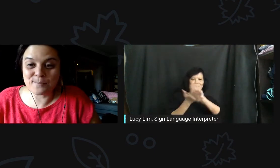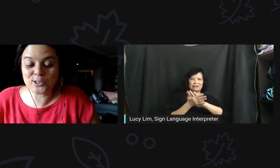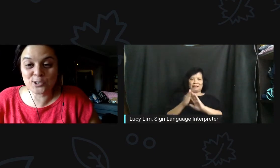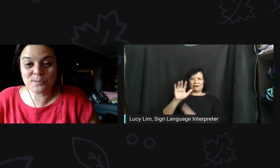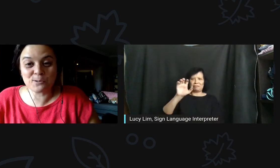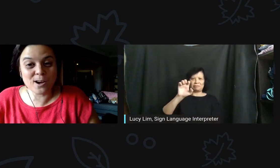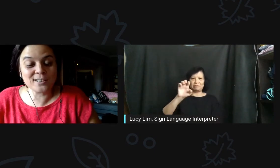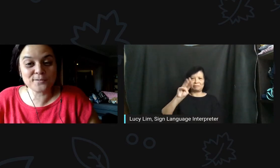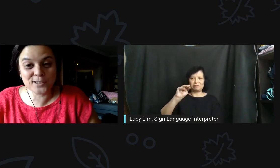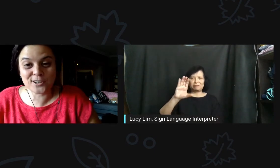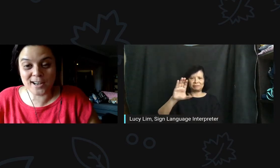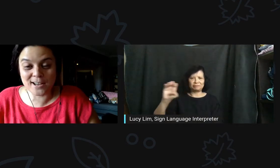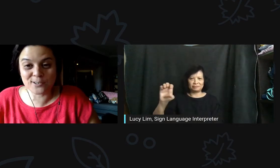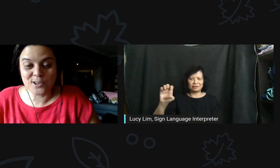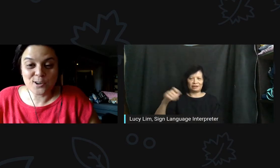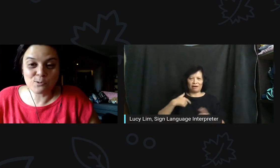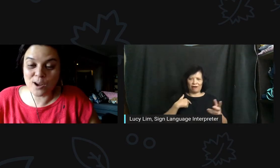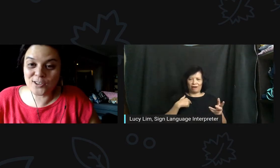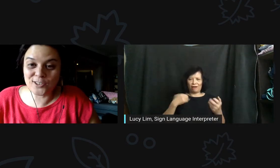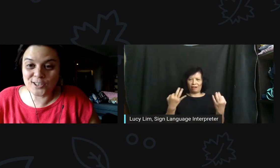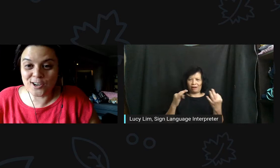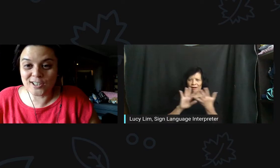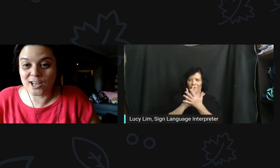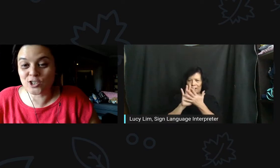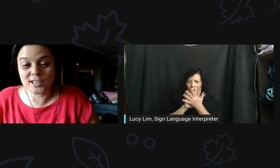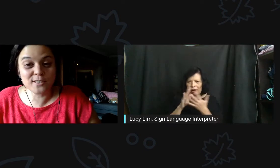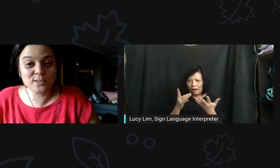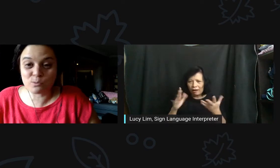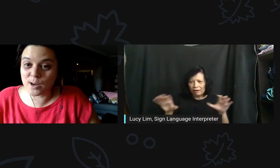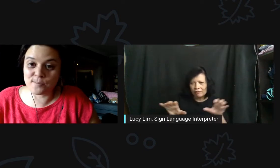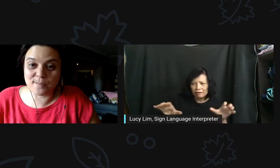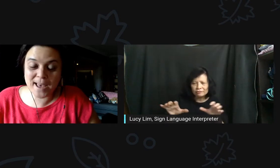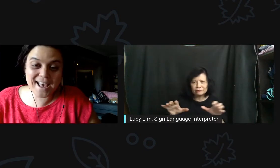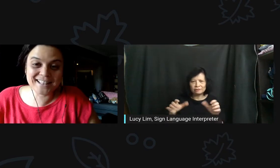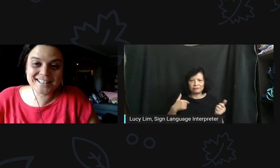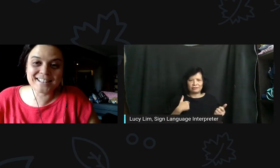It took me awhile to figure out whether or not I should even wear my pants.